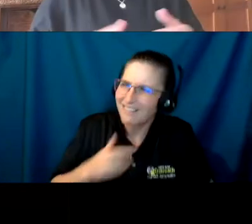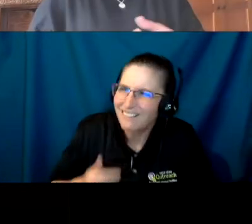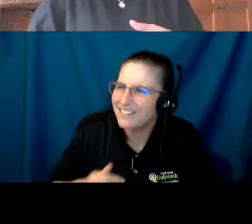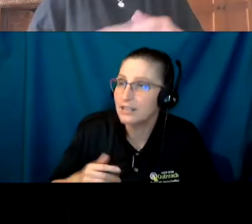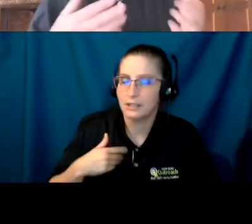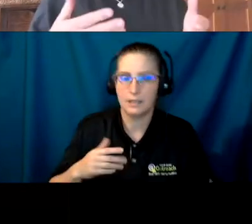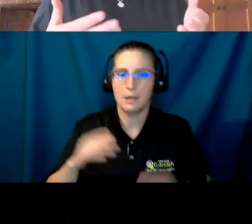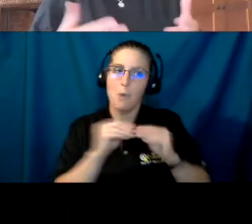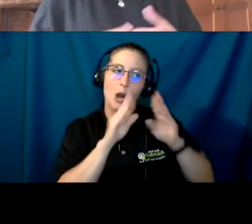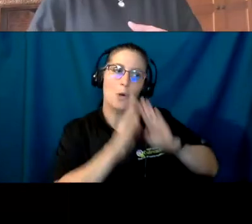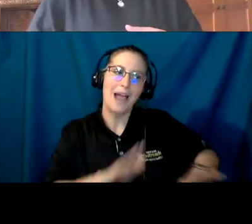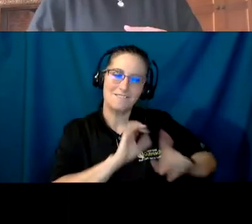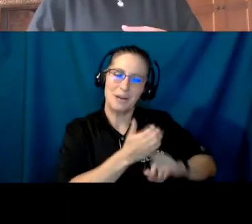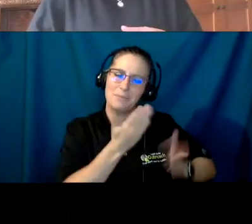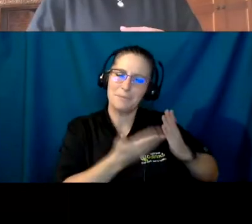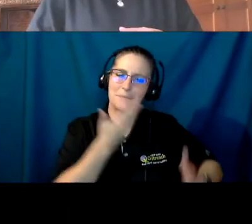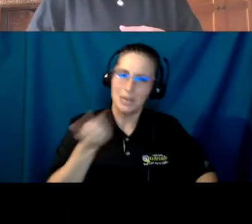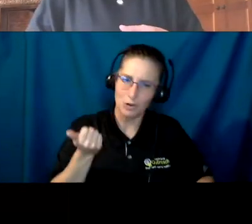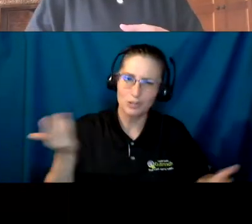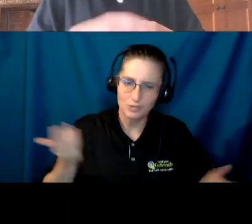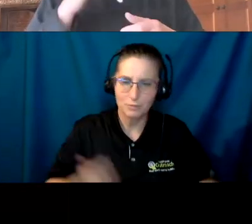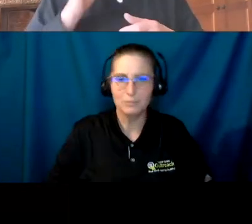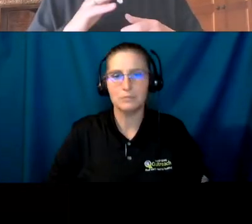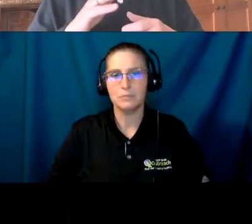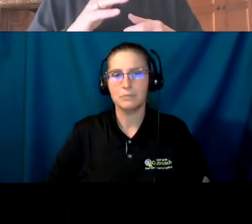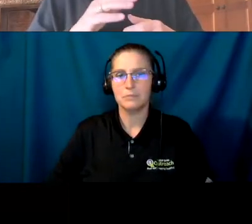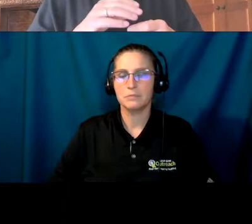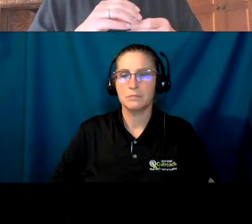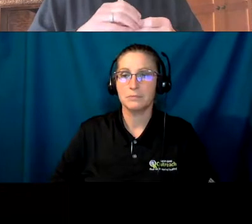environment. So thinking about things like that. So what I think you need to pay attention